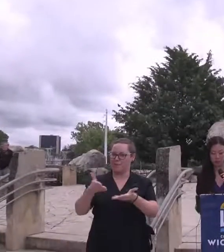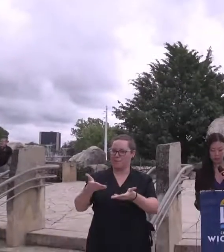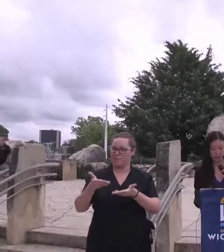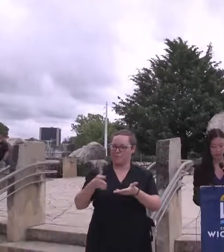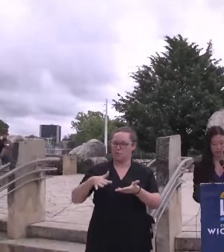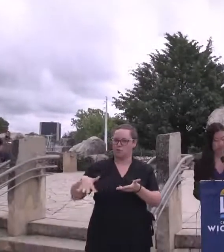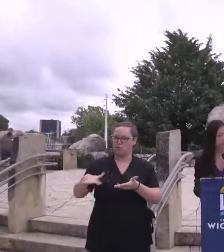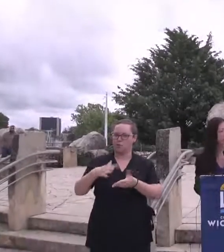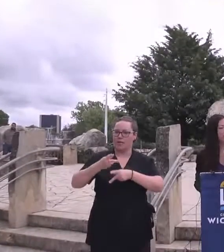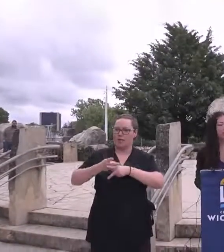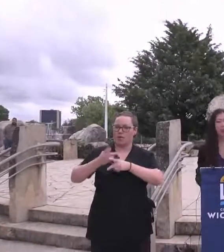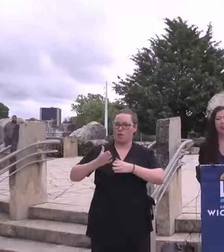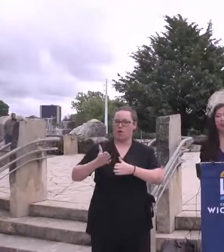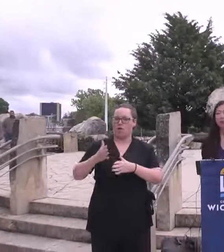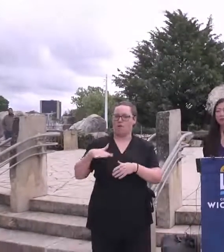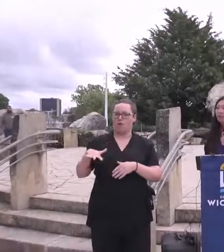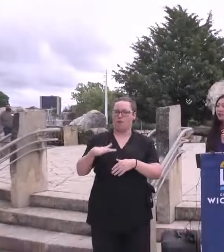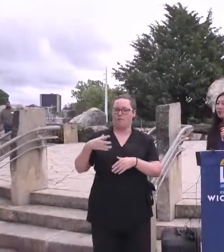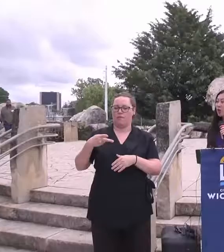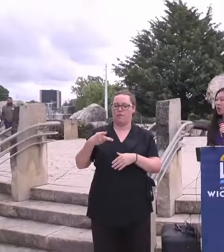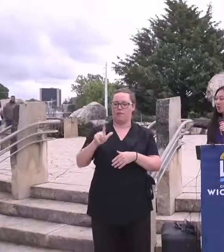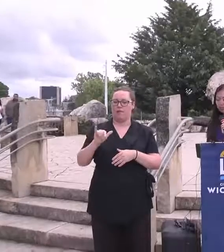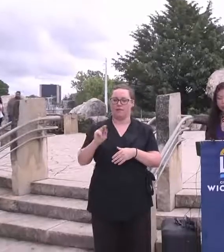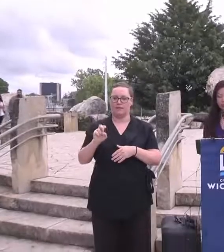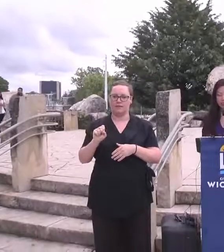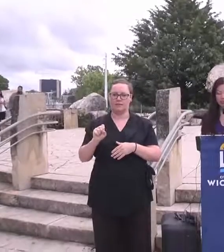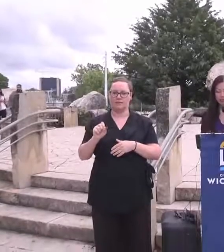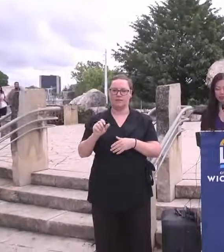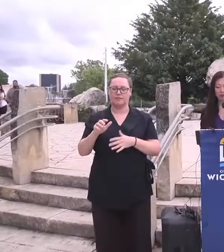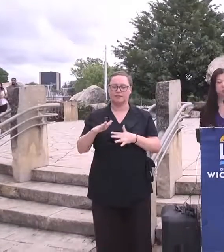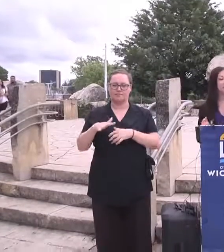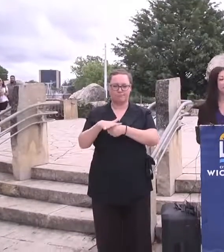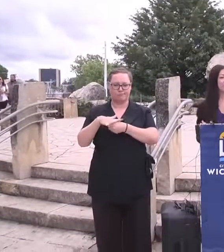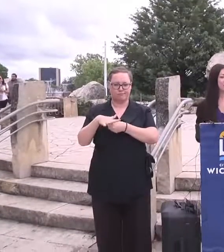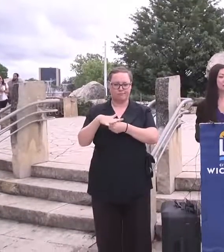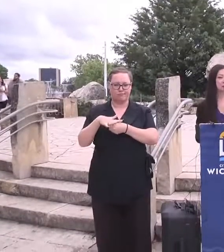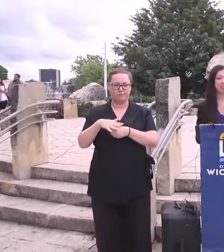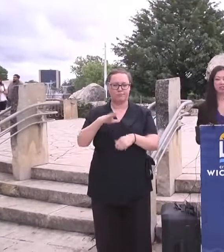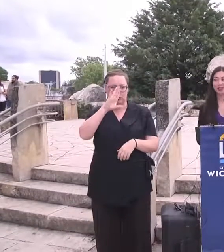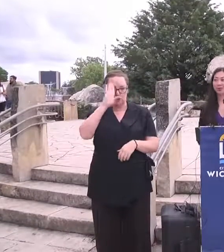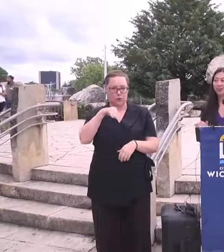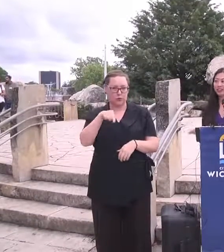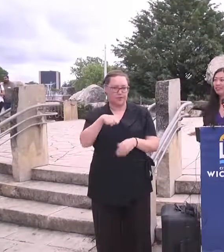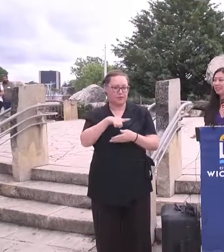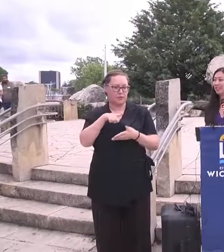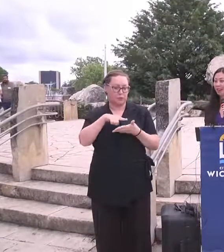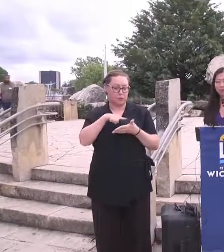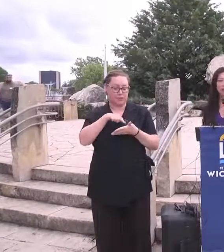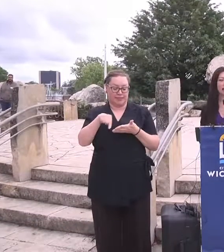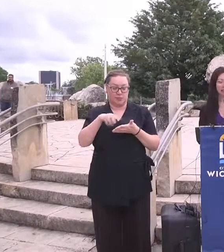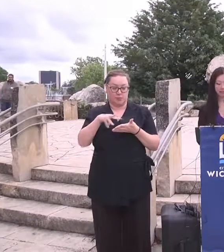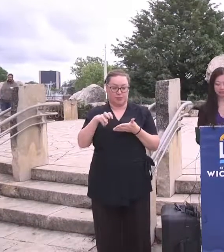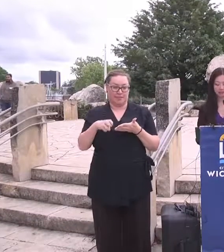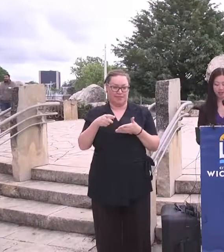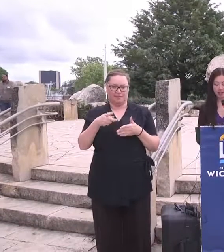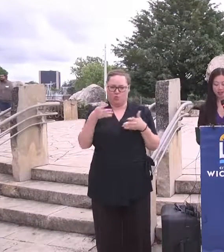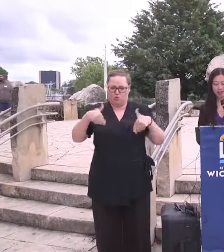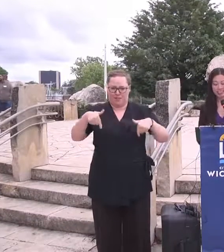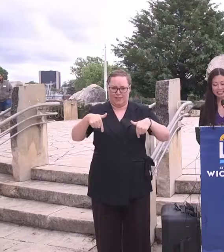Plains Plaza as many of you know this weekend is a big celebration right here at the Plaza on